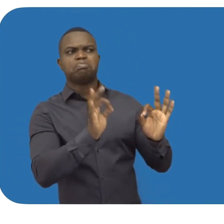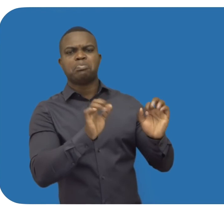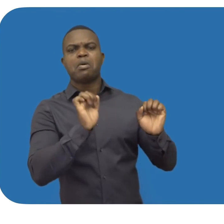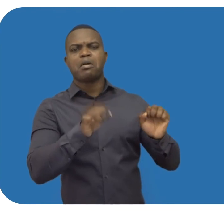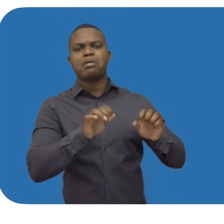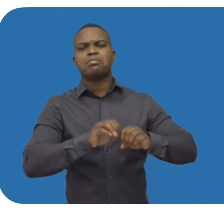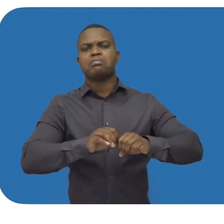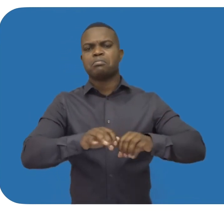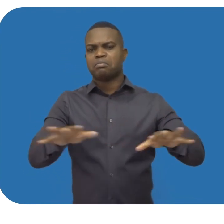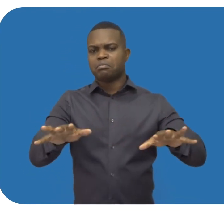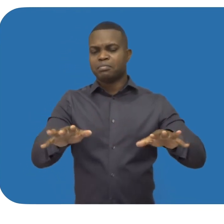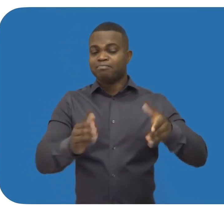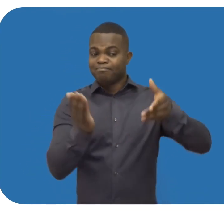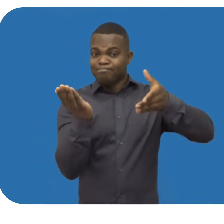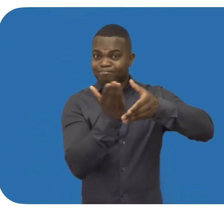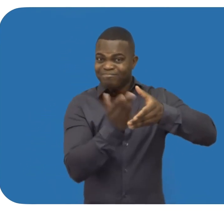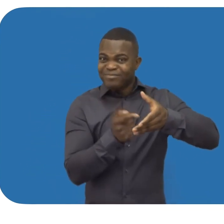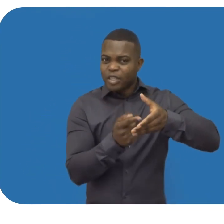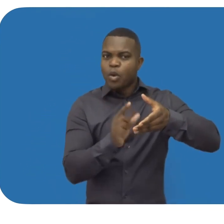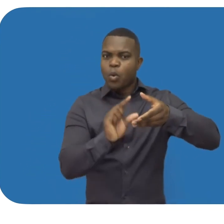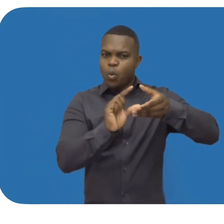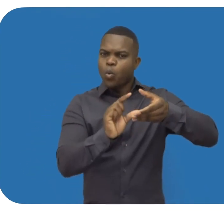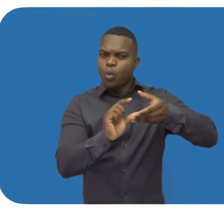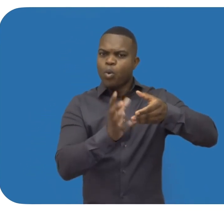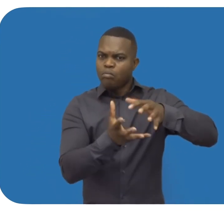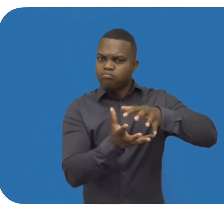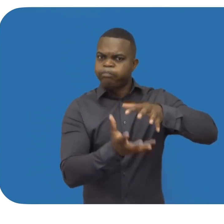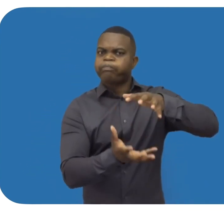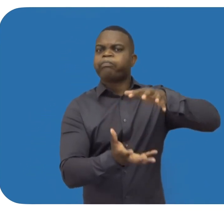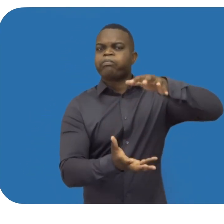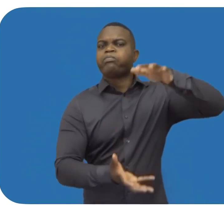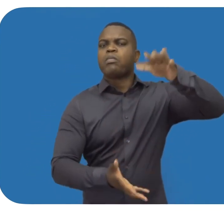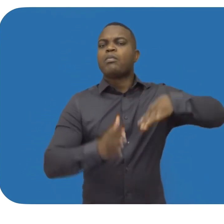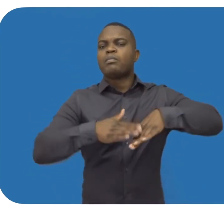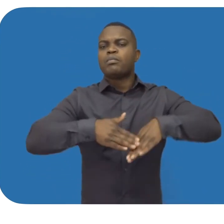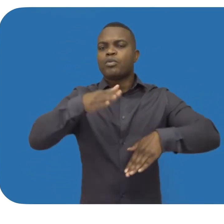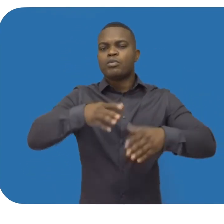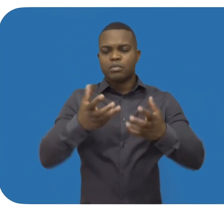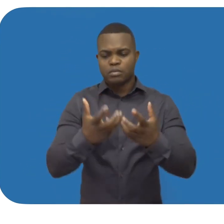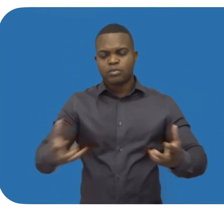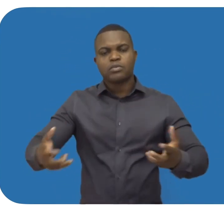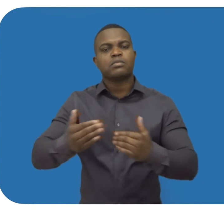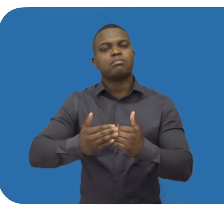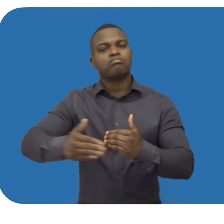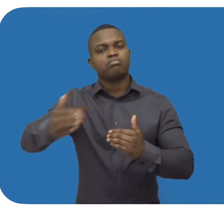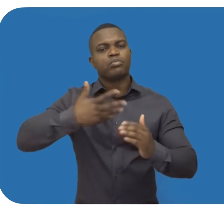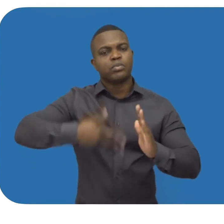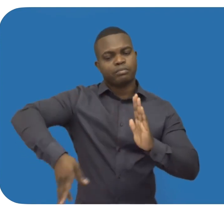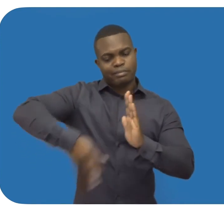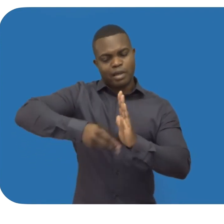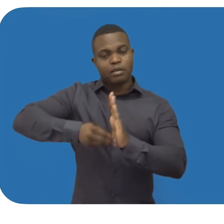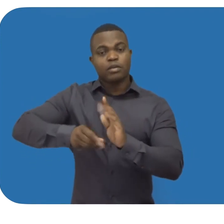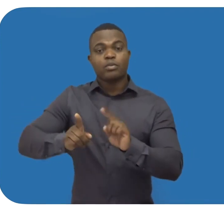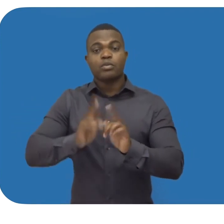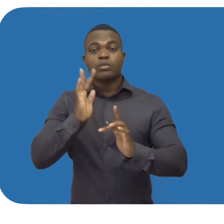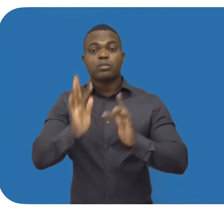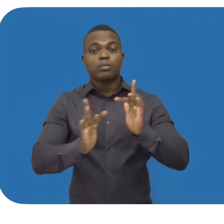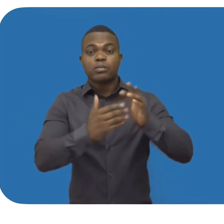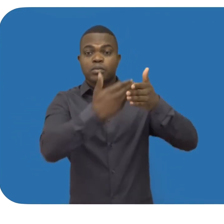As the compendium is growing over time, we will not only add more resources, but also revise our website features and curation criteria.